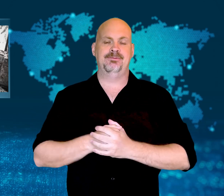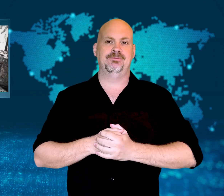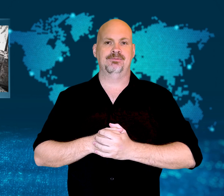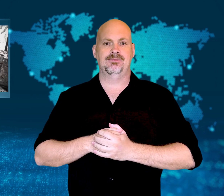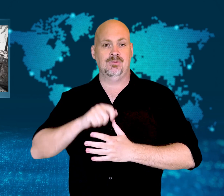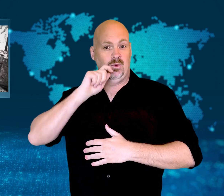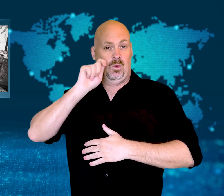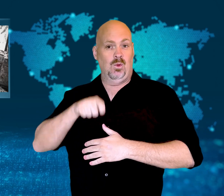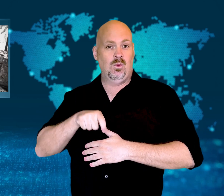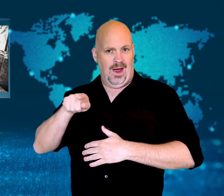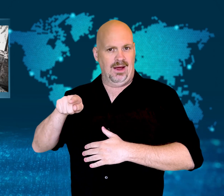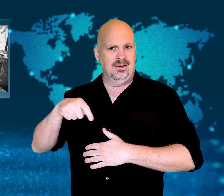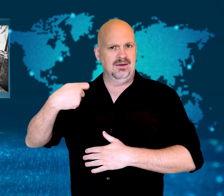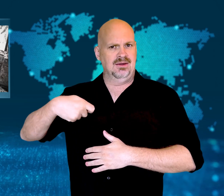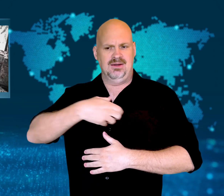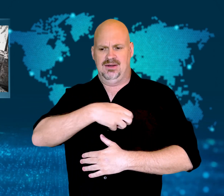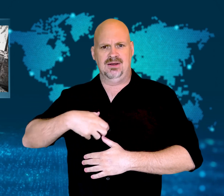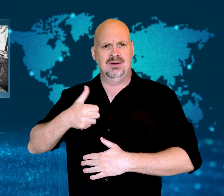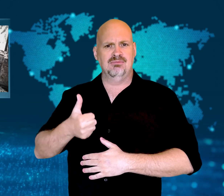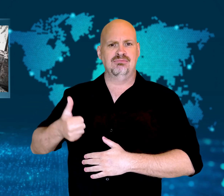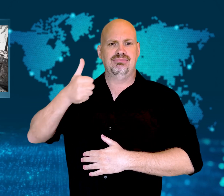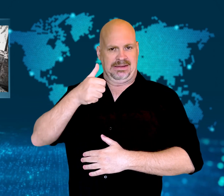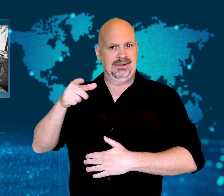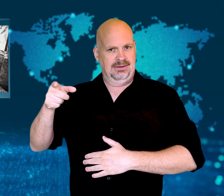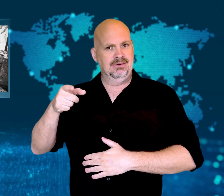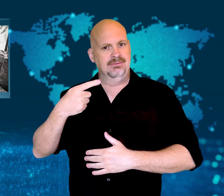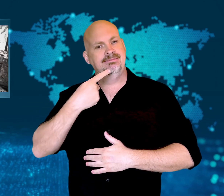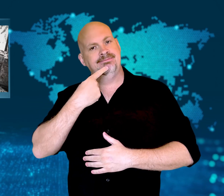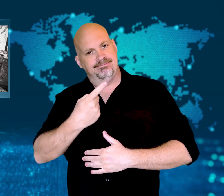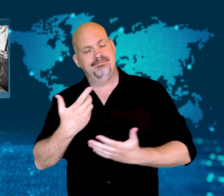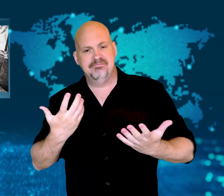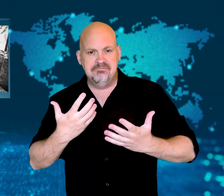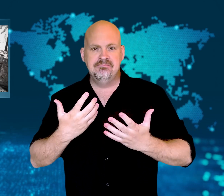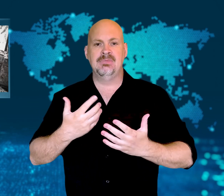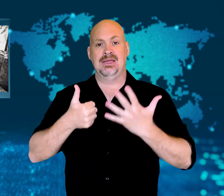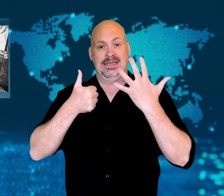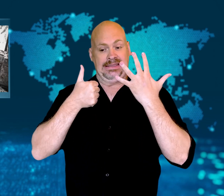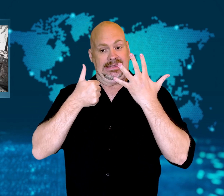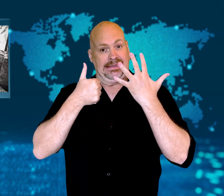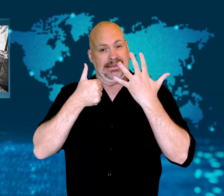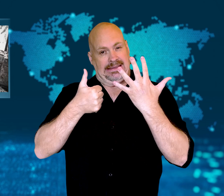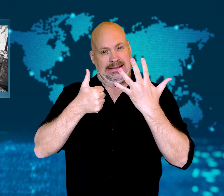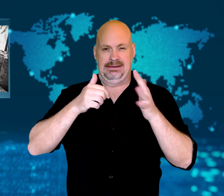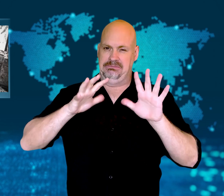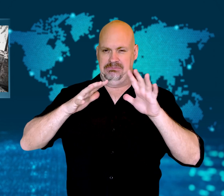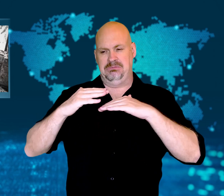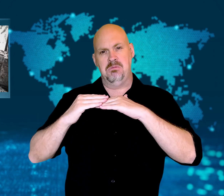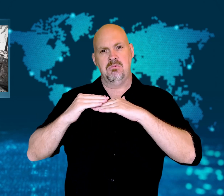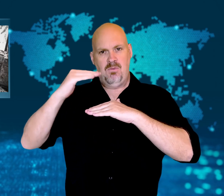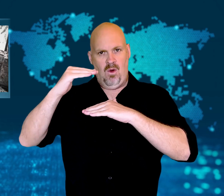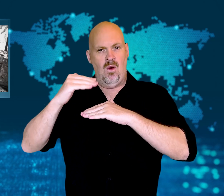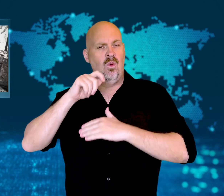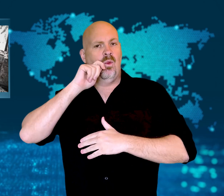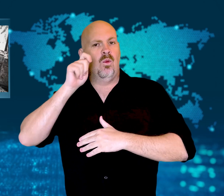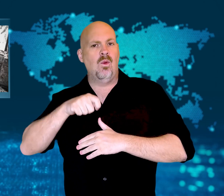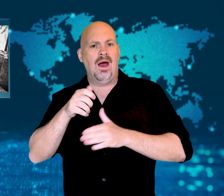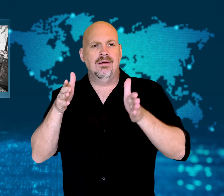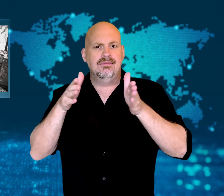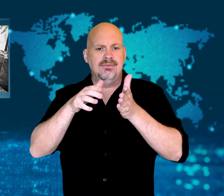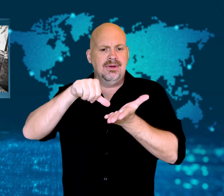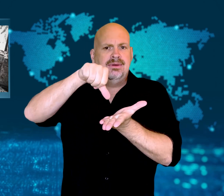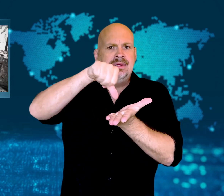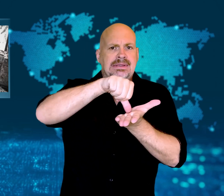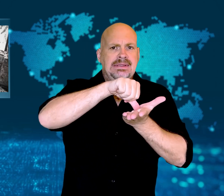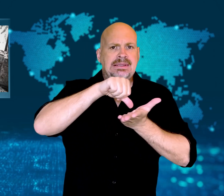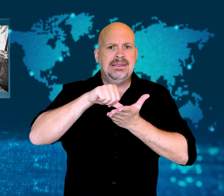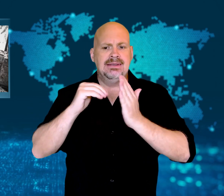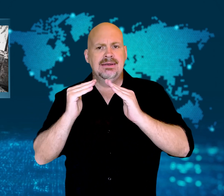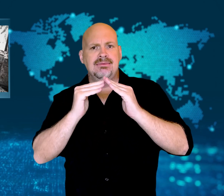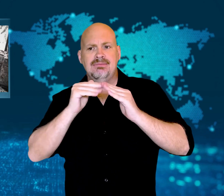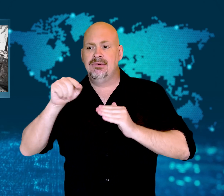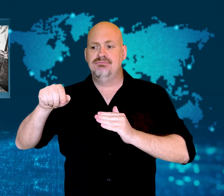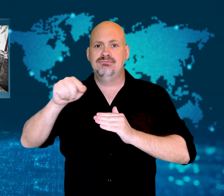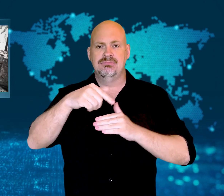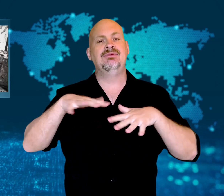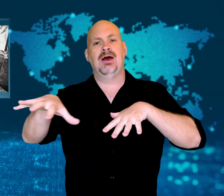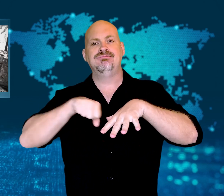Ukraine's president says at least six Ukrainian settlements and villages have been de-occupied.